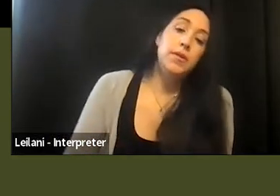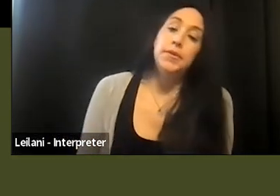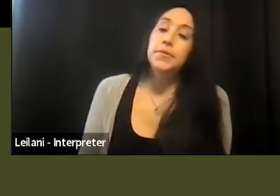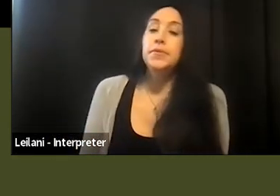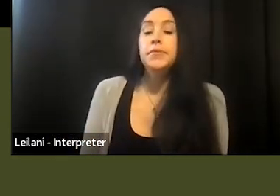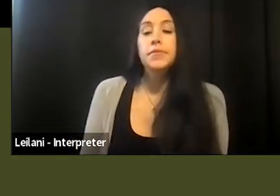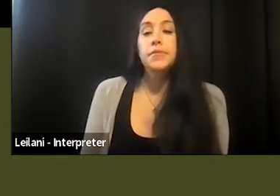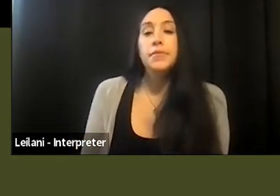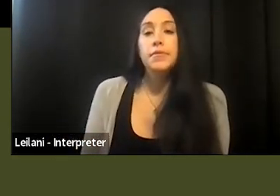[Lisa] Can you hear me?